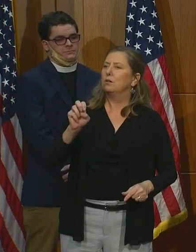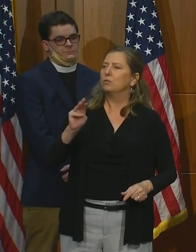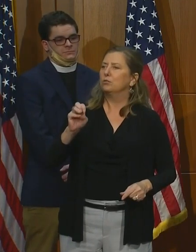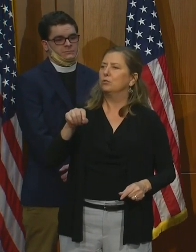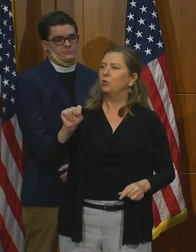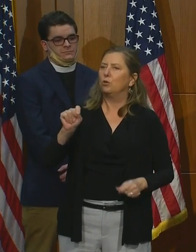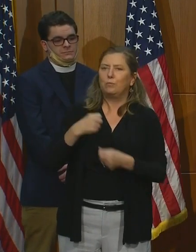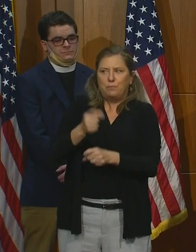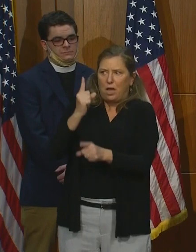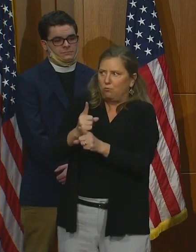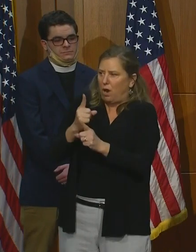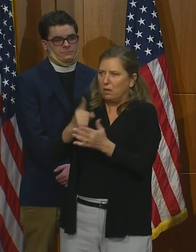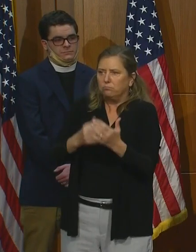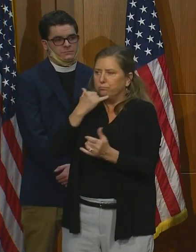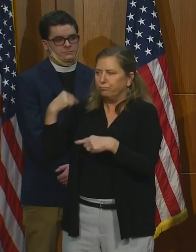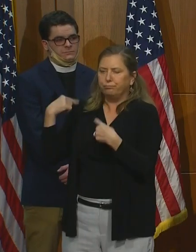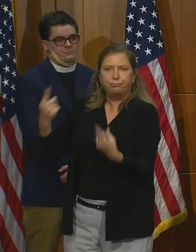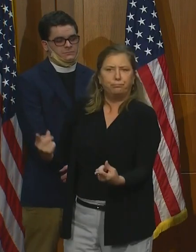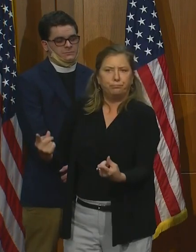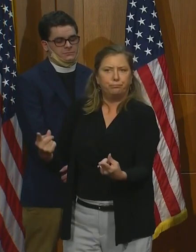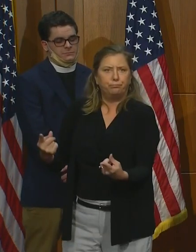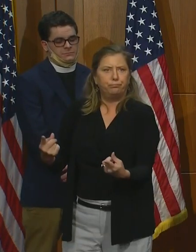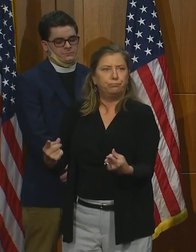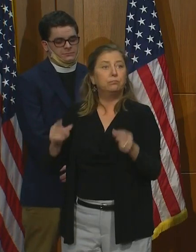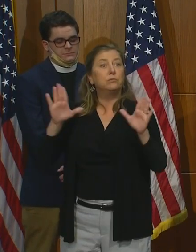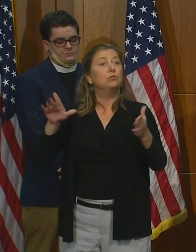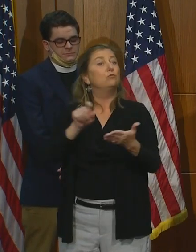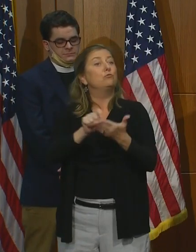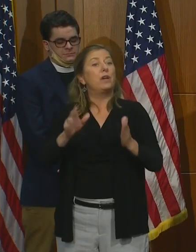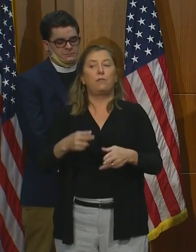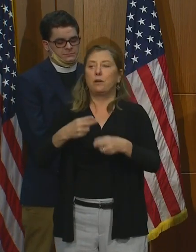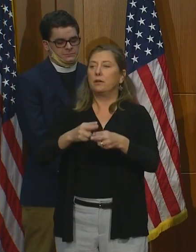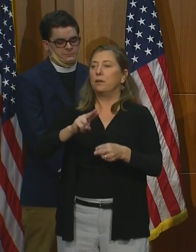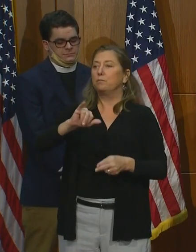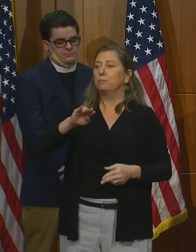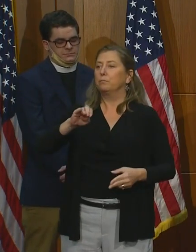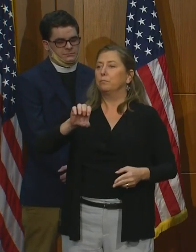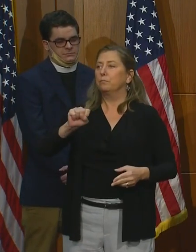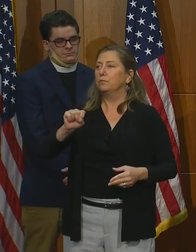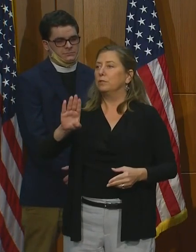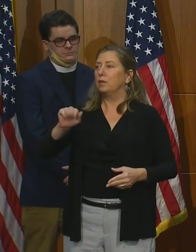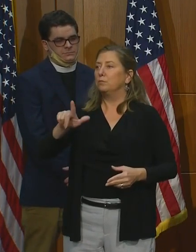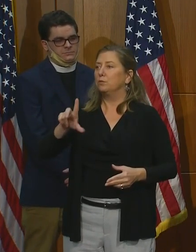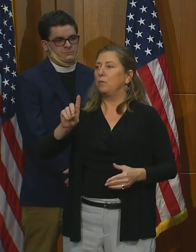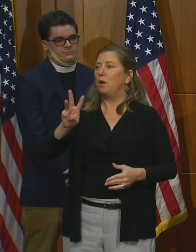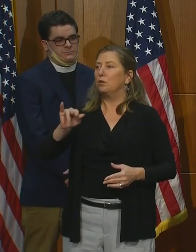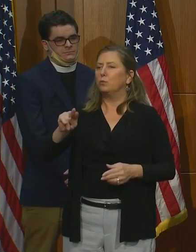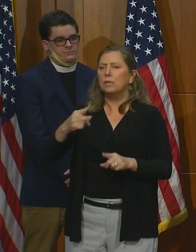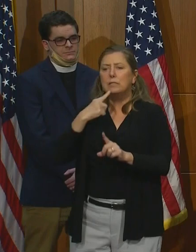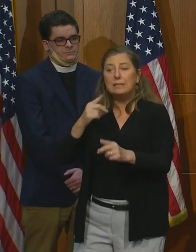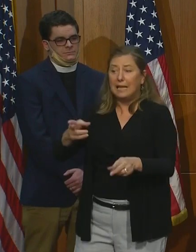ATONEMENT. FOR THE PAST. THE